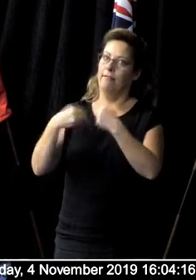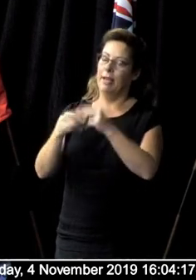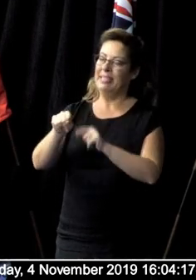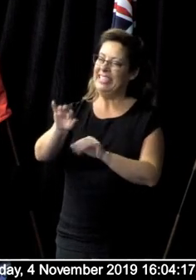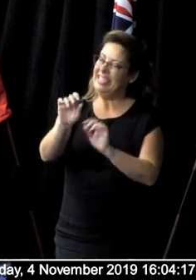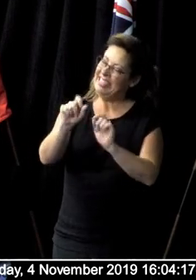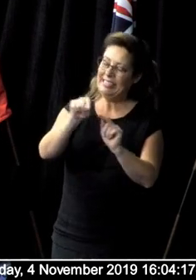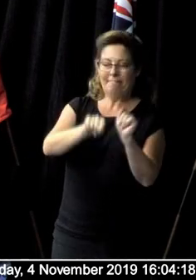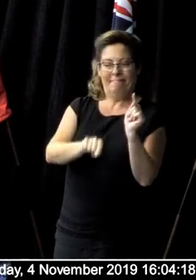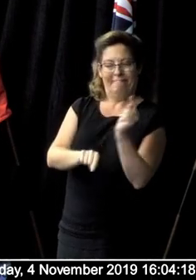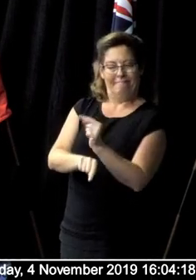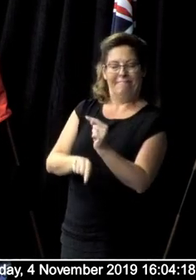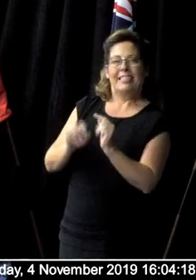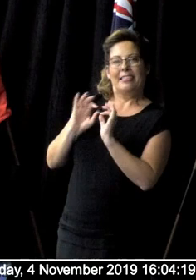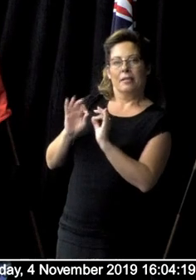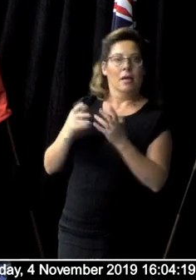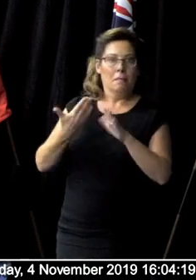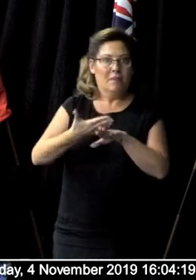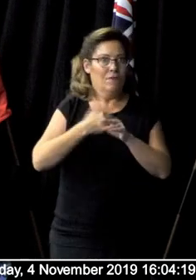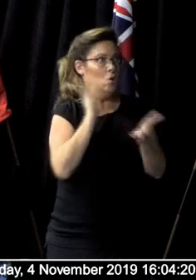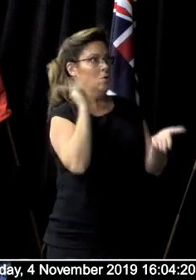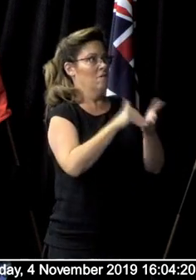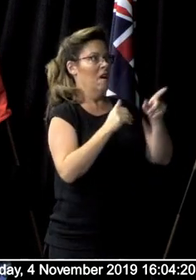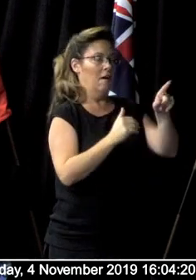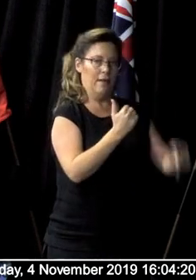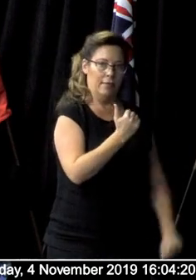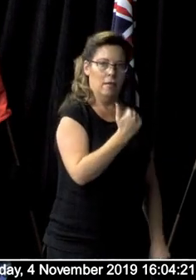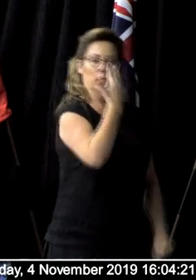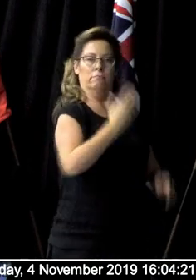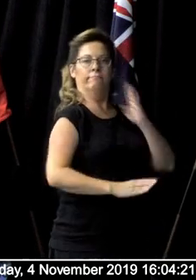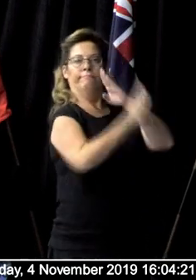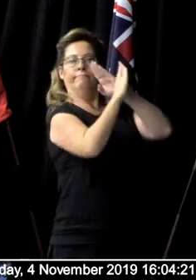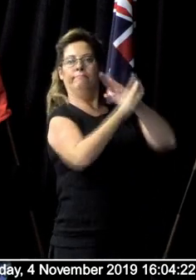even before you get the unwelcoming or the welcoming school principal.